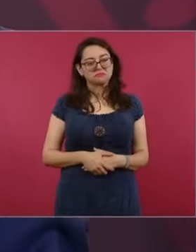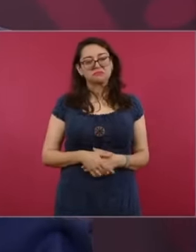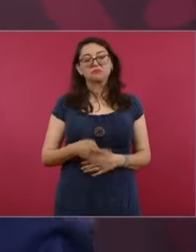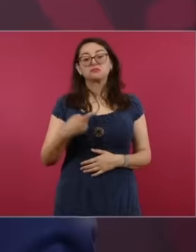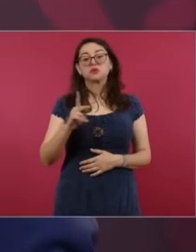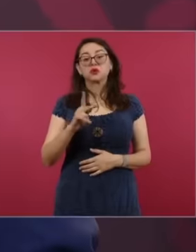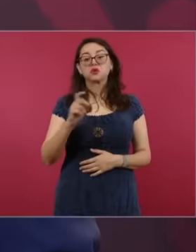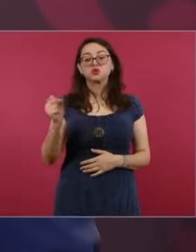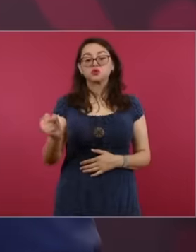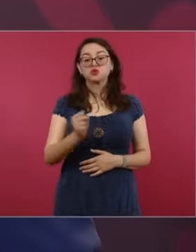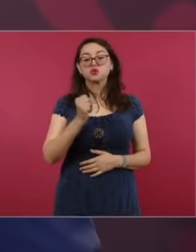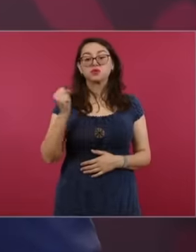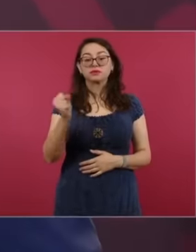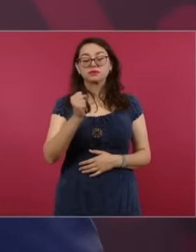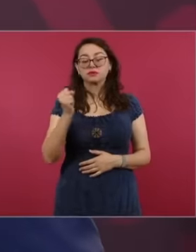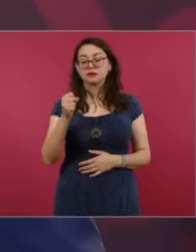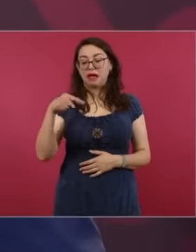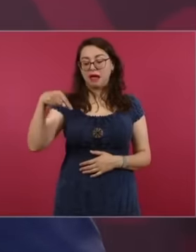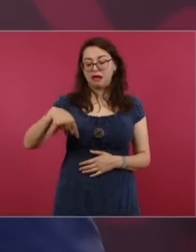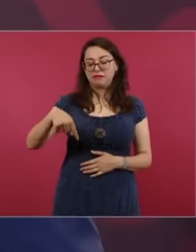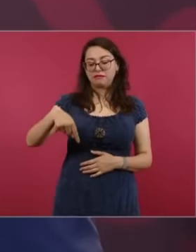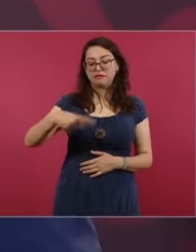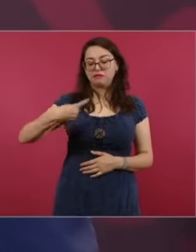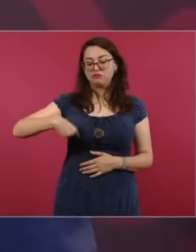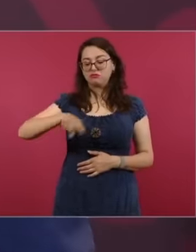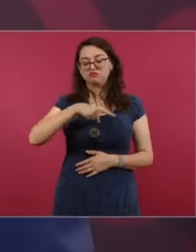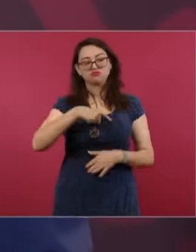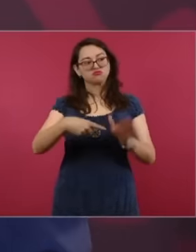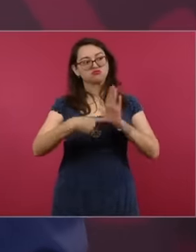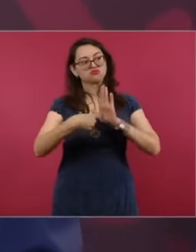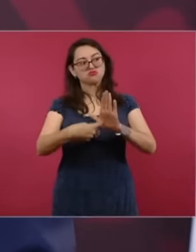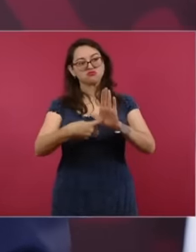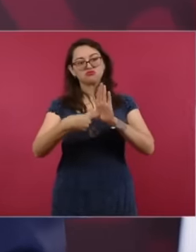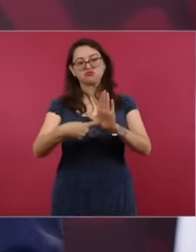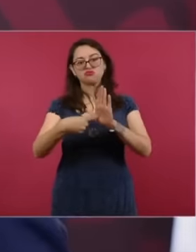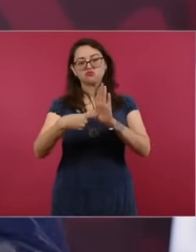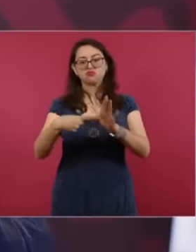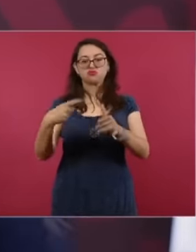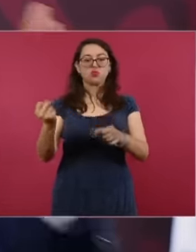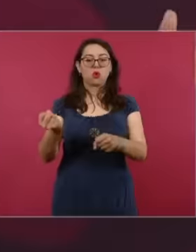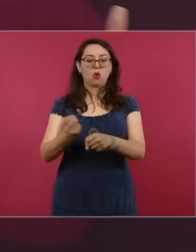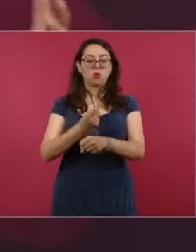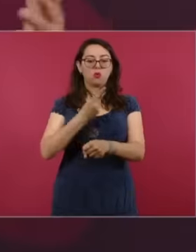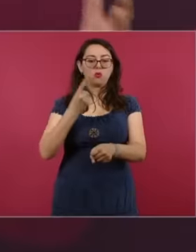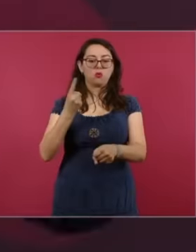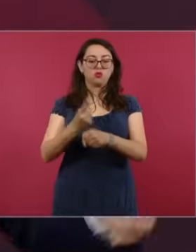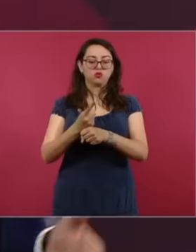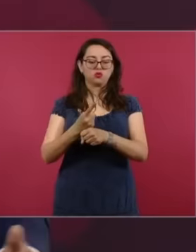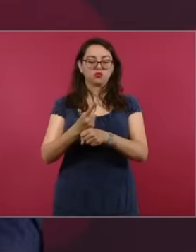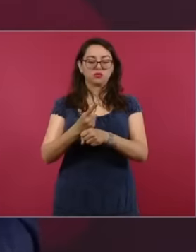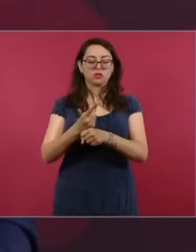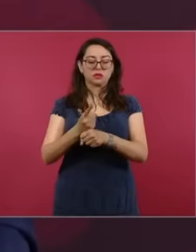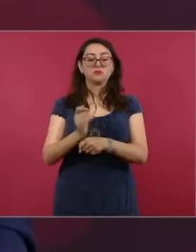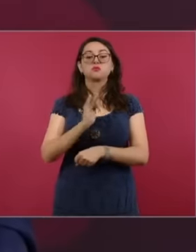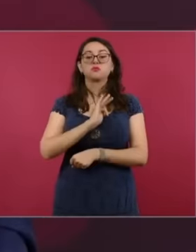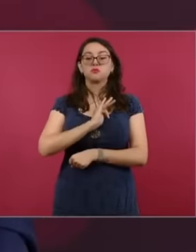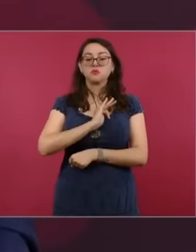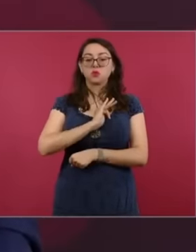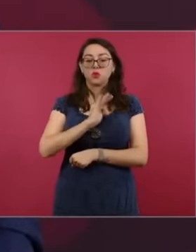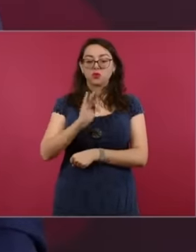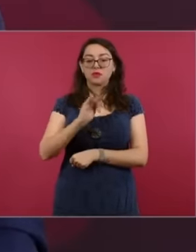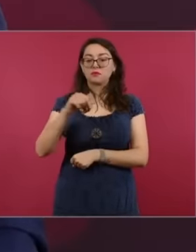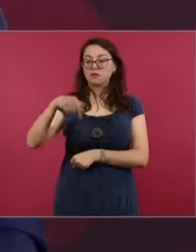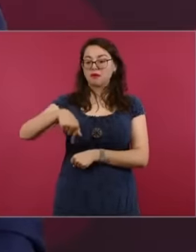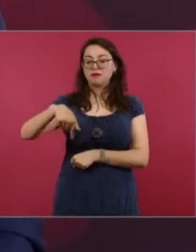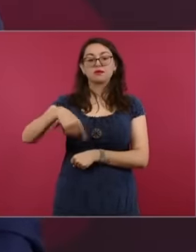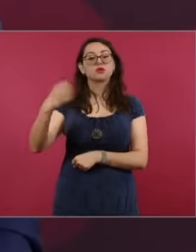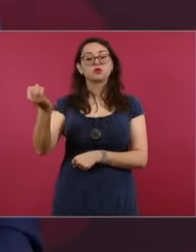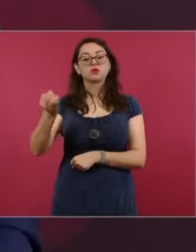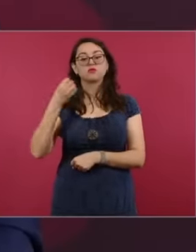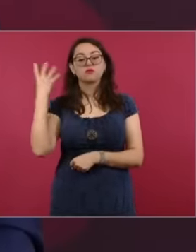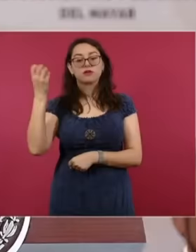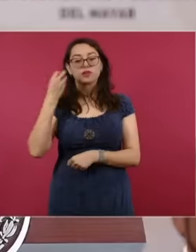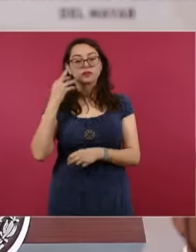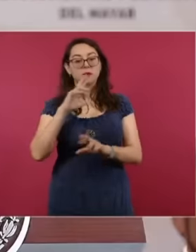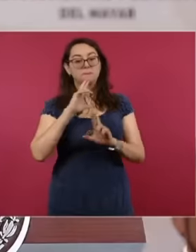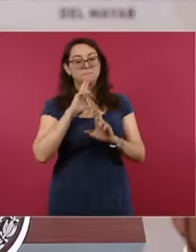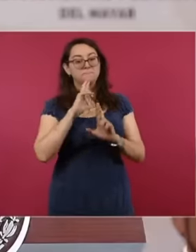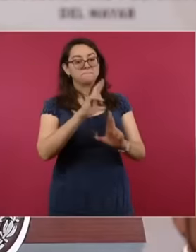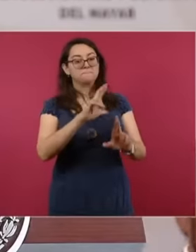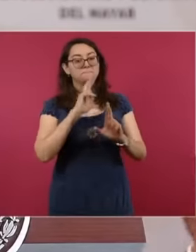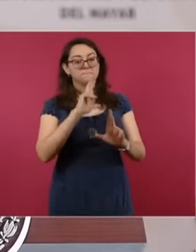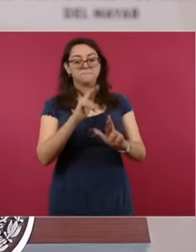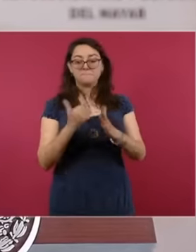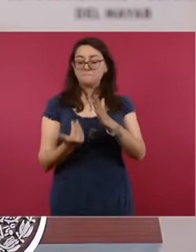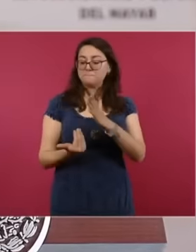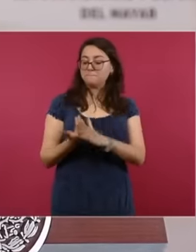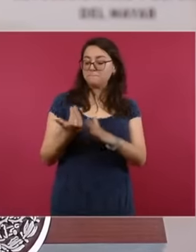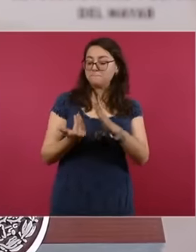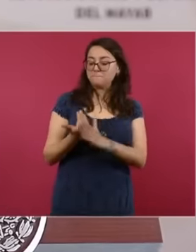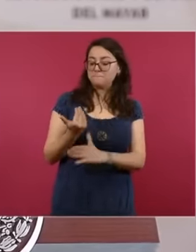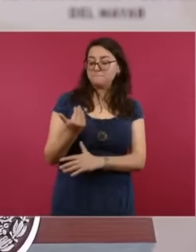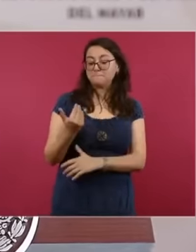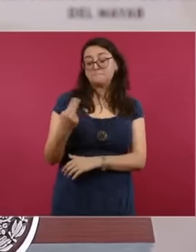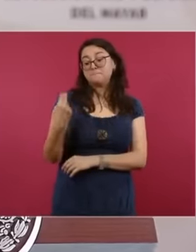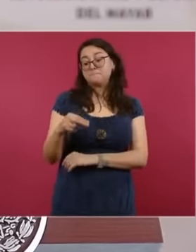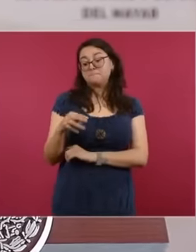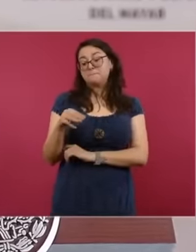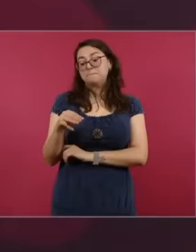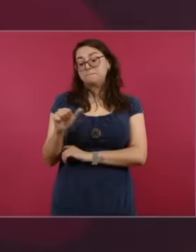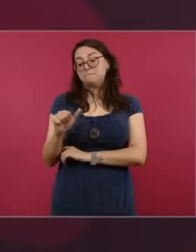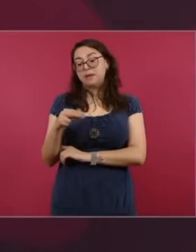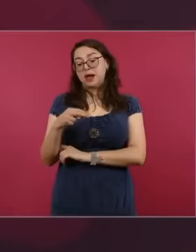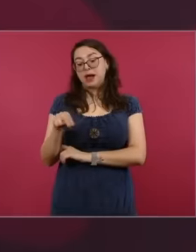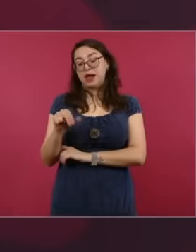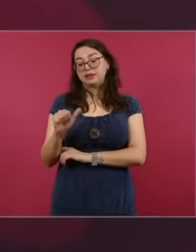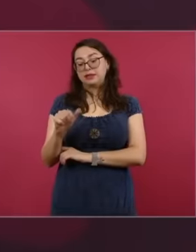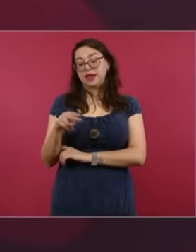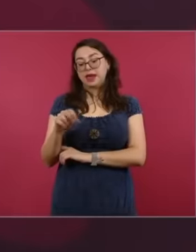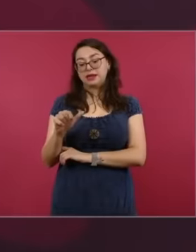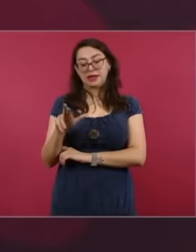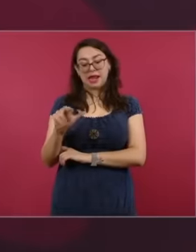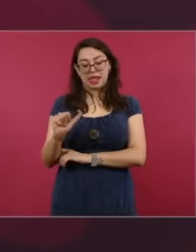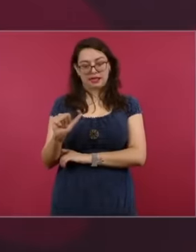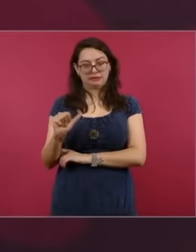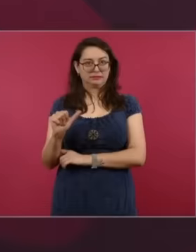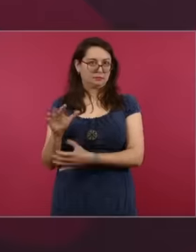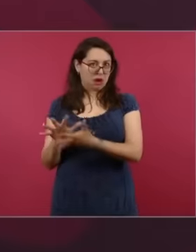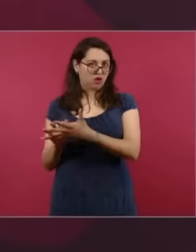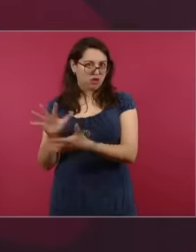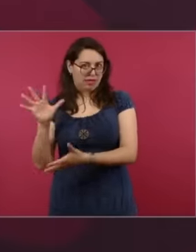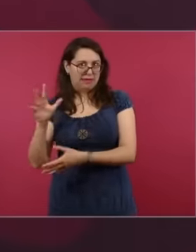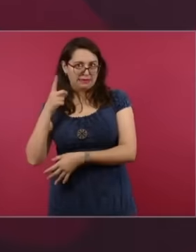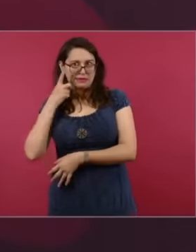opportunity, this morning or morning conference according to organic intellectuals,